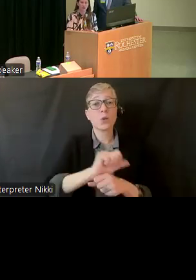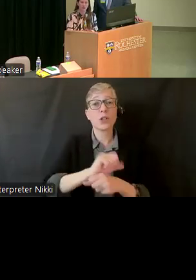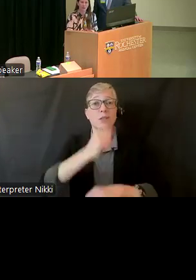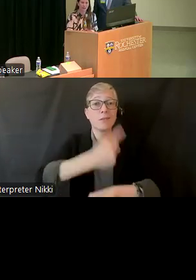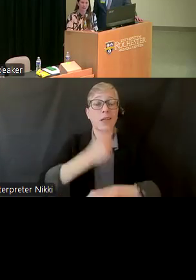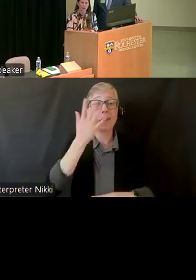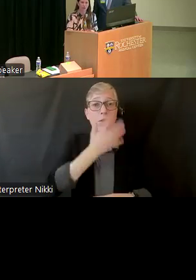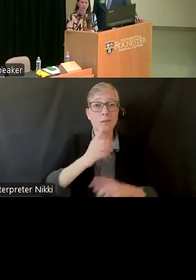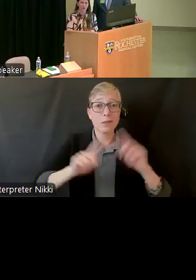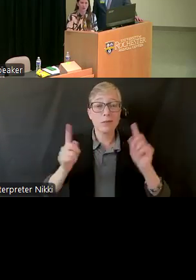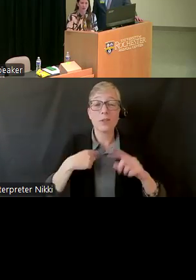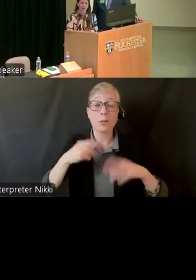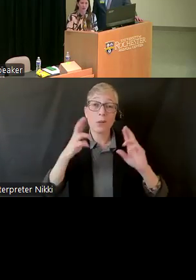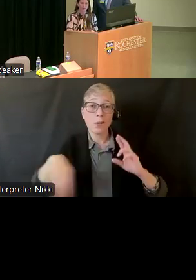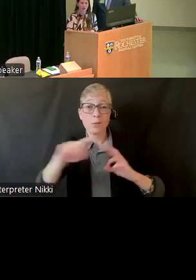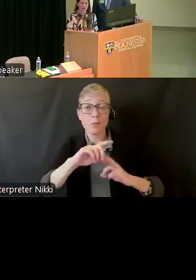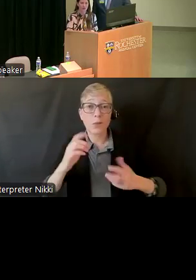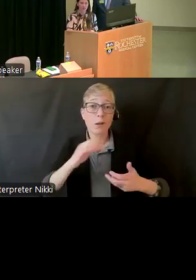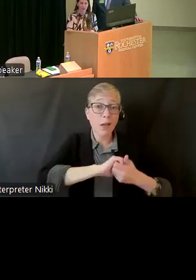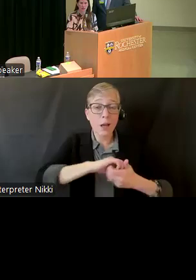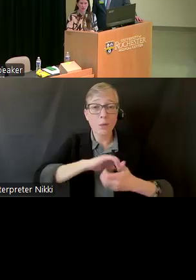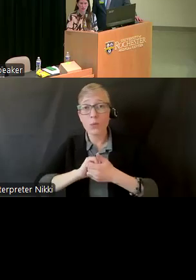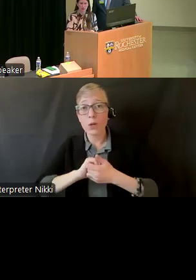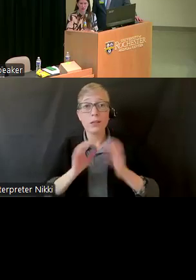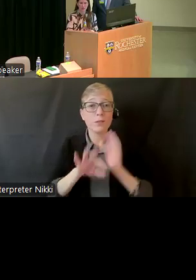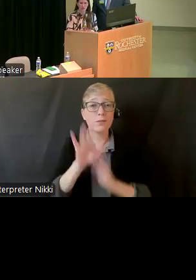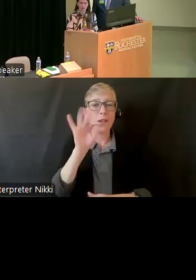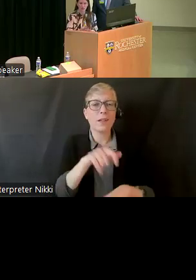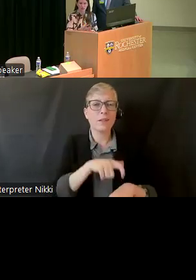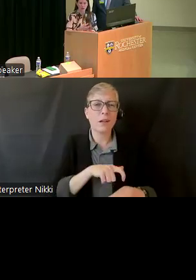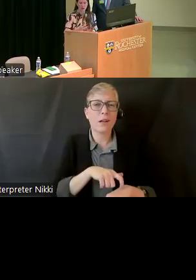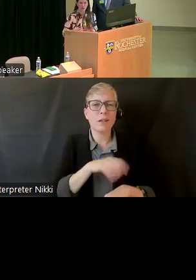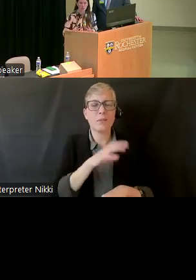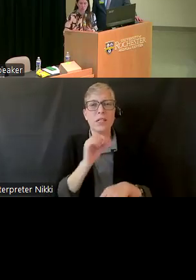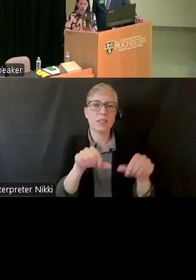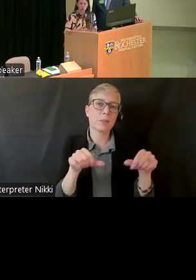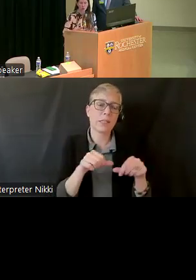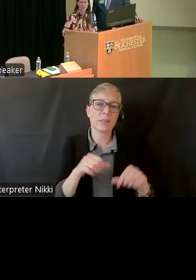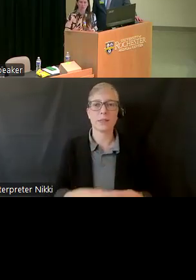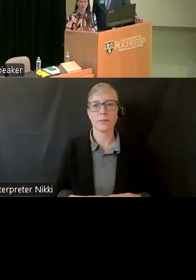collaborating and working with each other to to find that space so it's it's multiple people